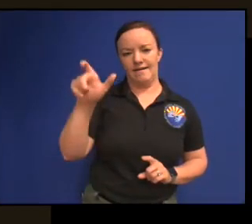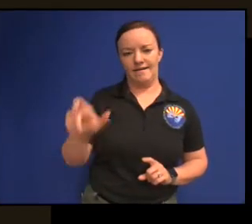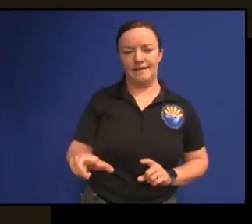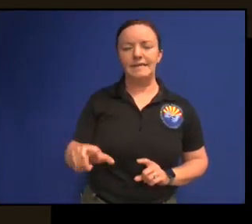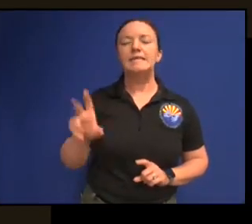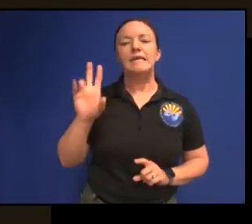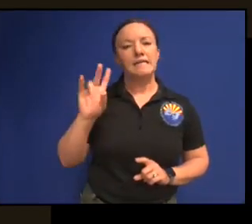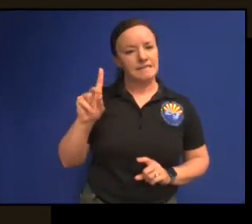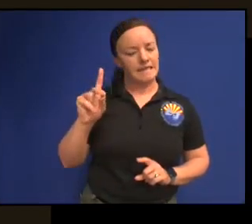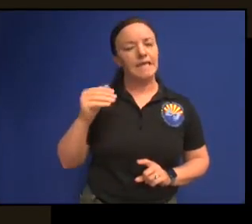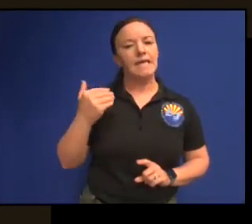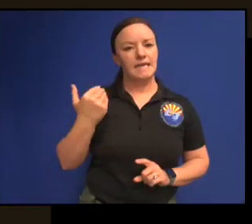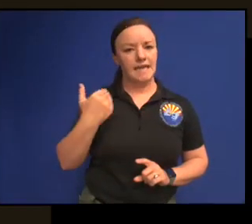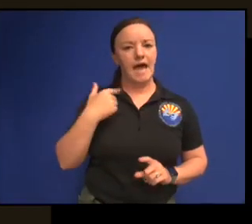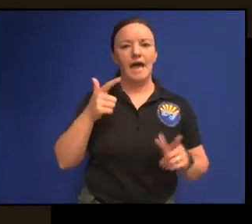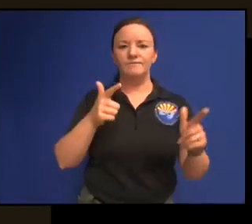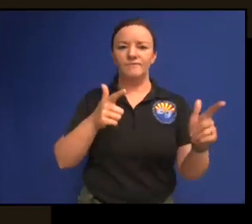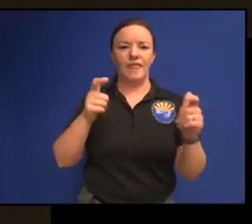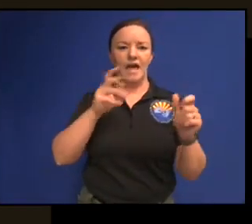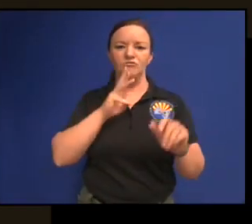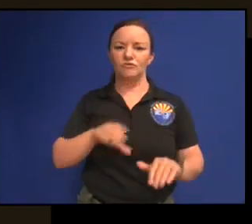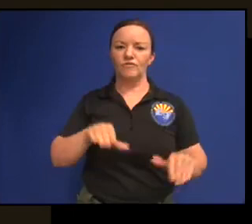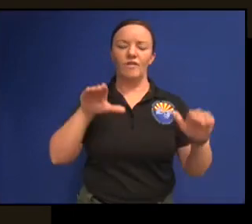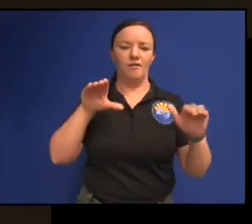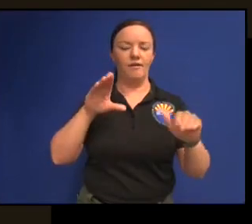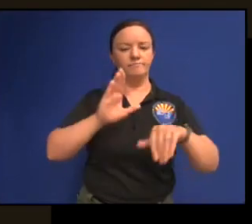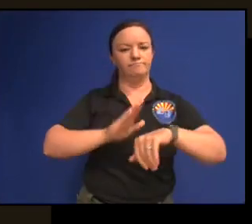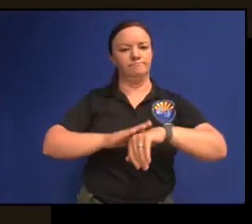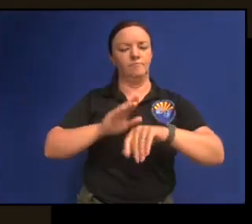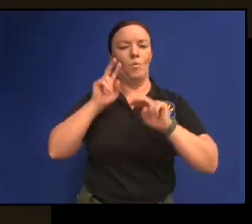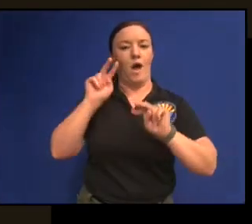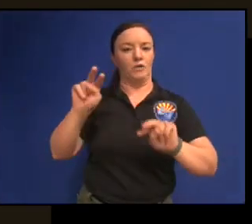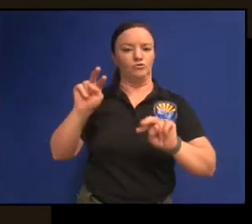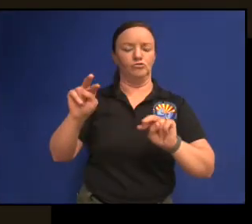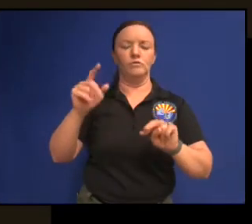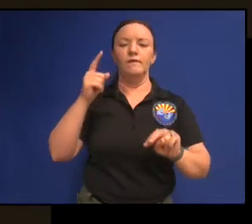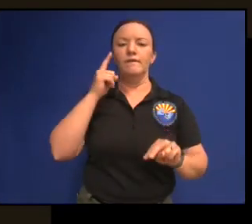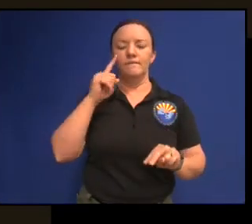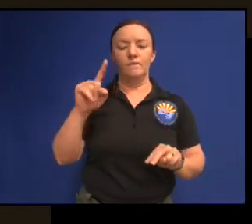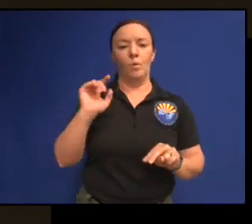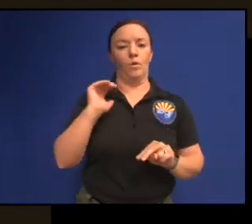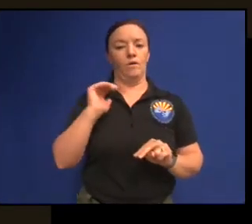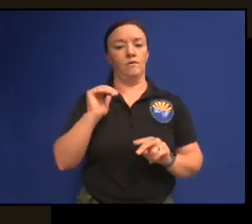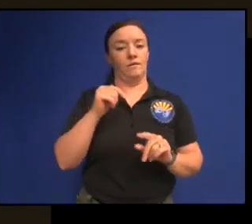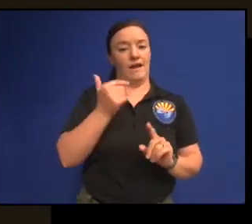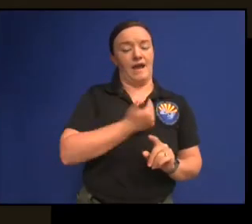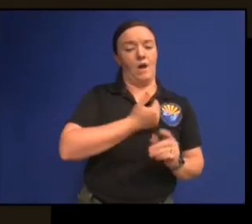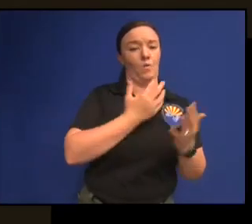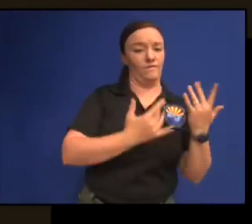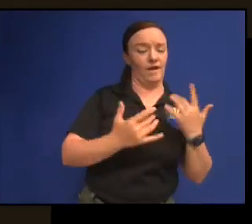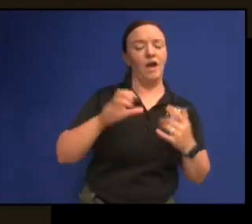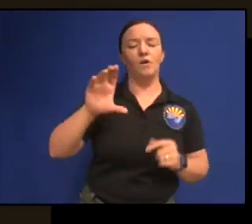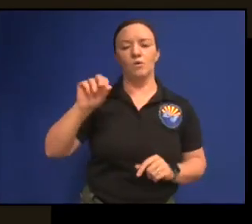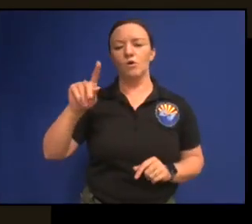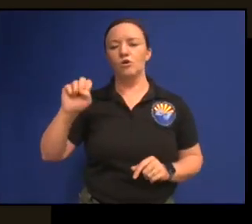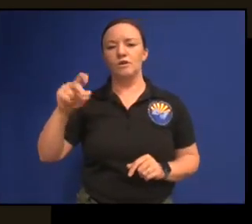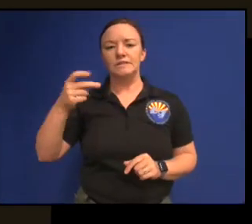THIS ONE AND THE COOK'S PEAK FIRE TO THE NORTHEAST. ALL DAY LONG FROM NOON -- IT WILL GO UNTIL 9:00 PM THIS